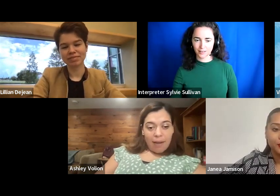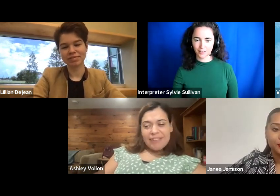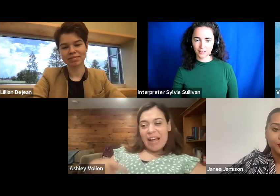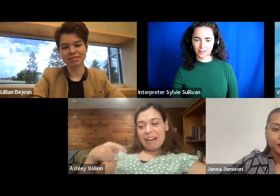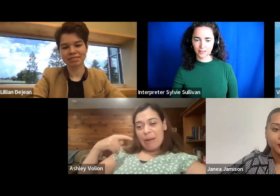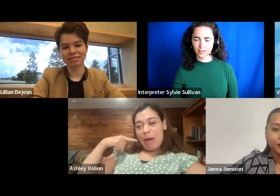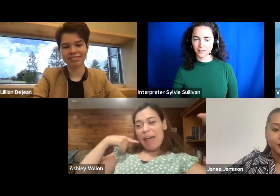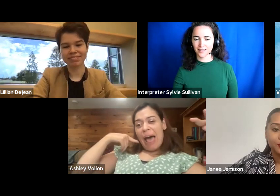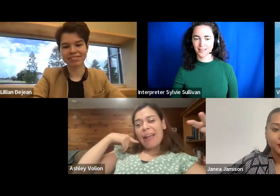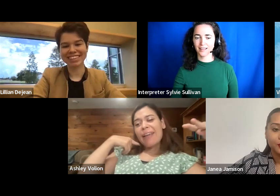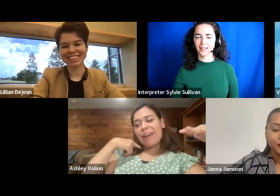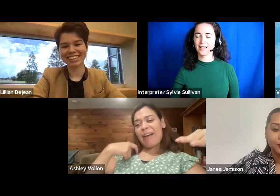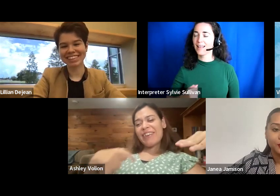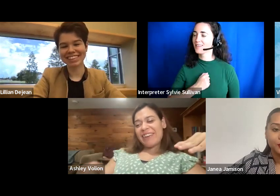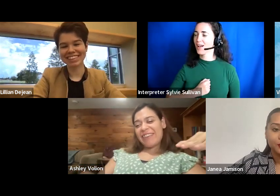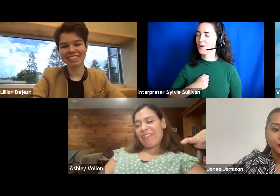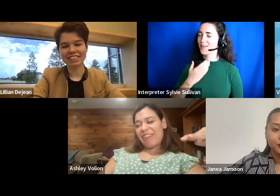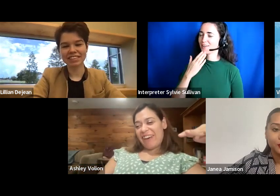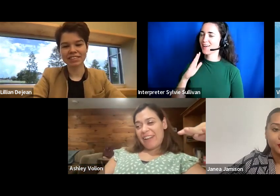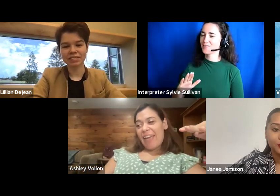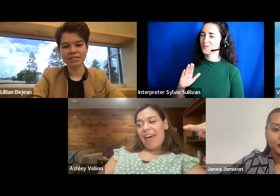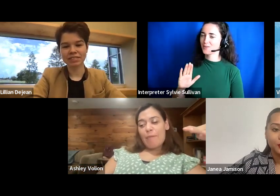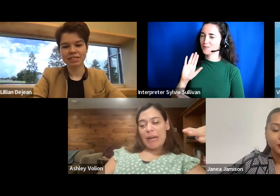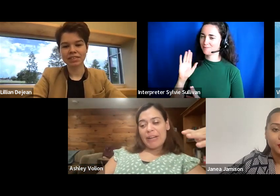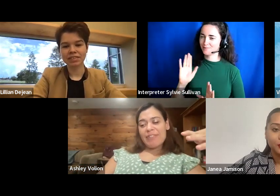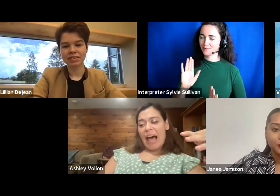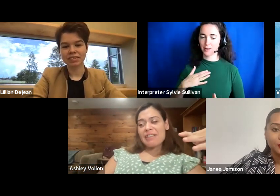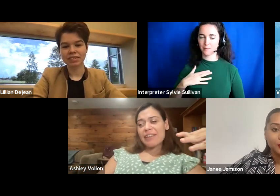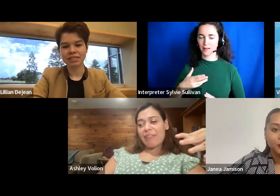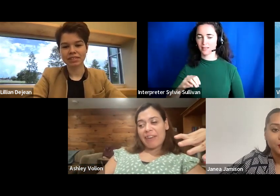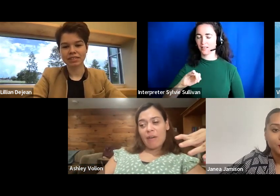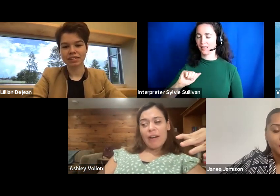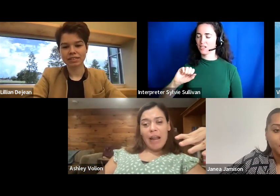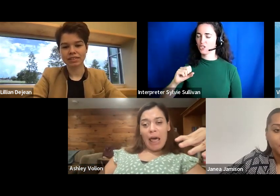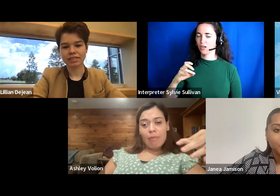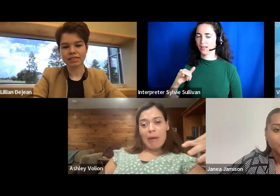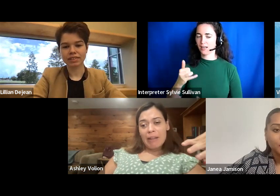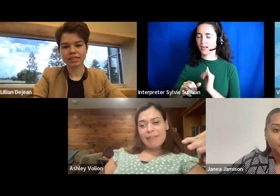Sorry about. Hi, Good afternoon, everyone. My name is Ashley bullion and I'm.